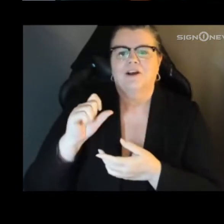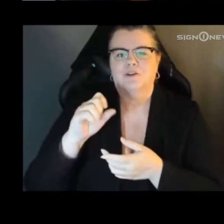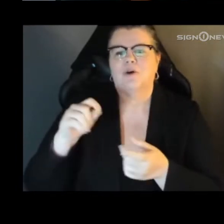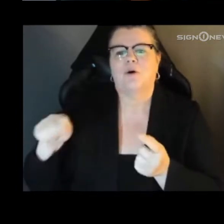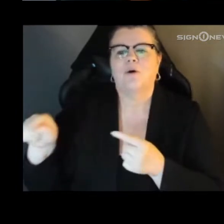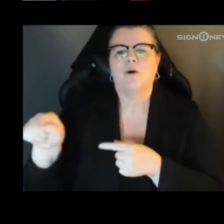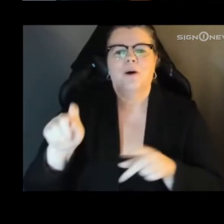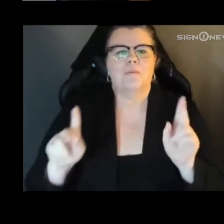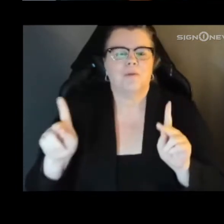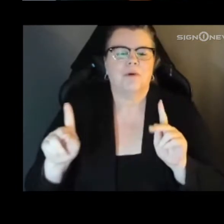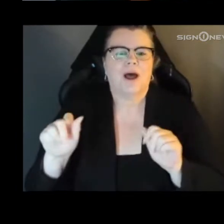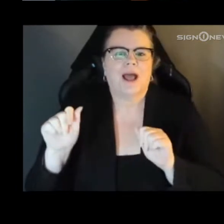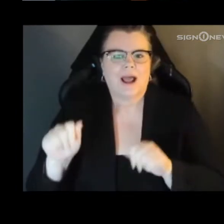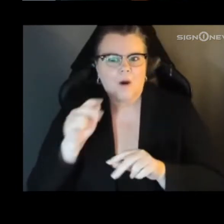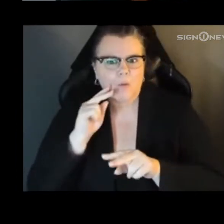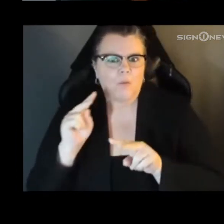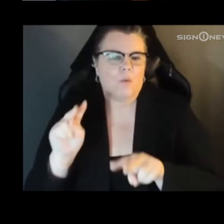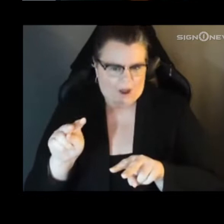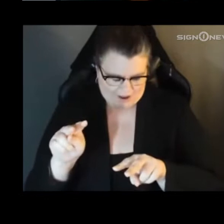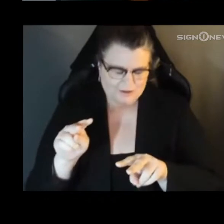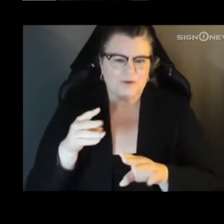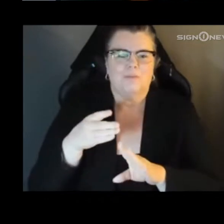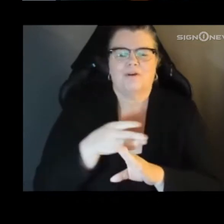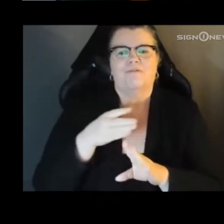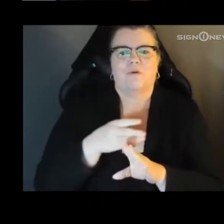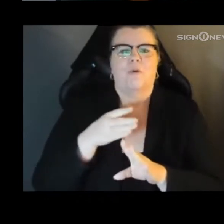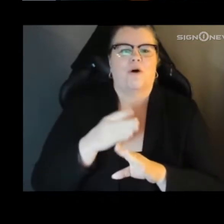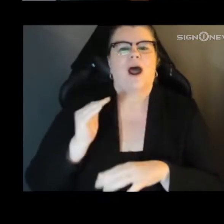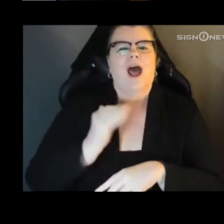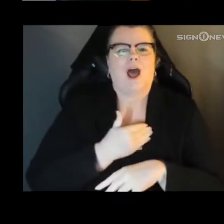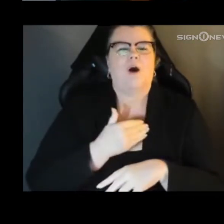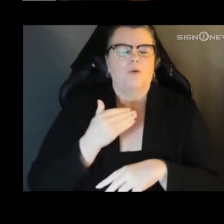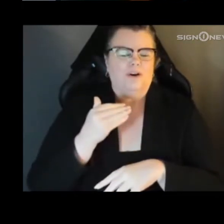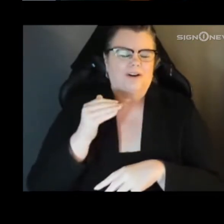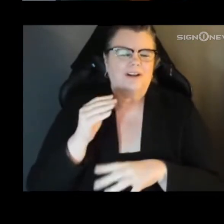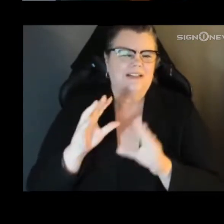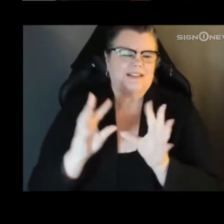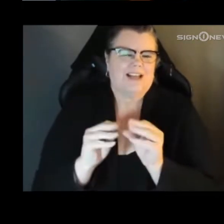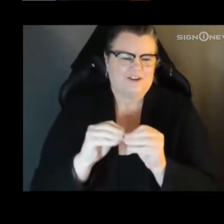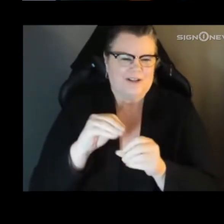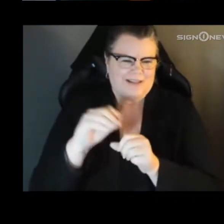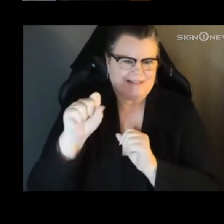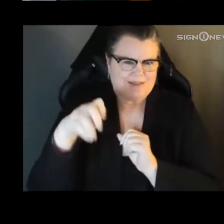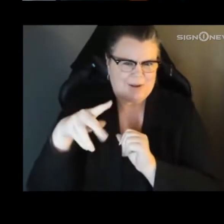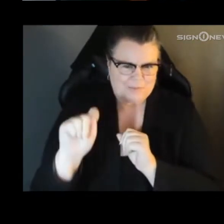in September this recording will be in our Google drive folder that we will share with you